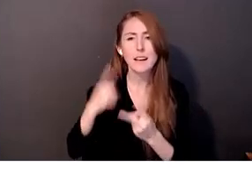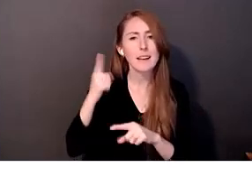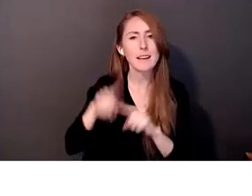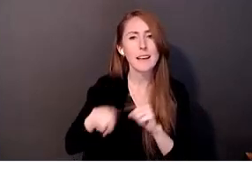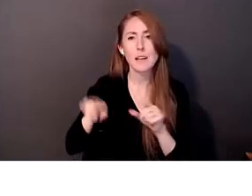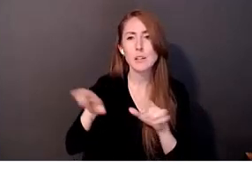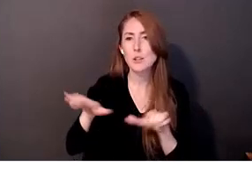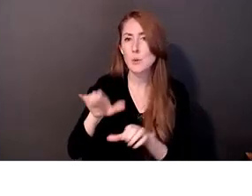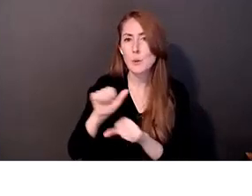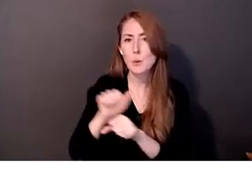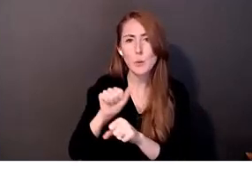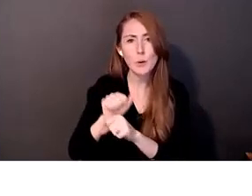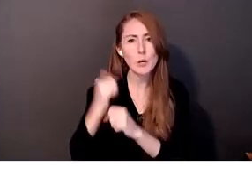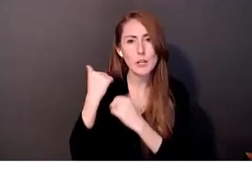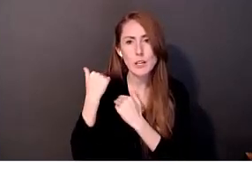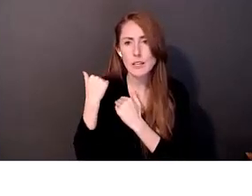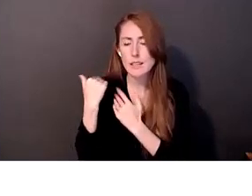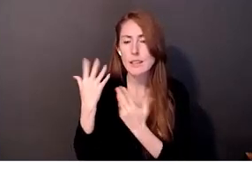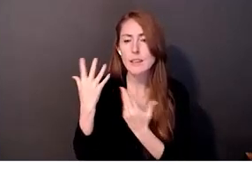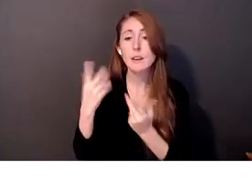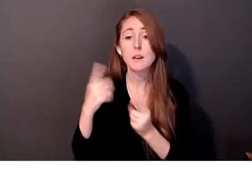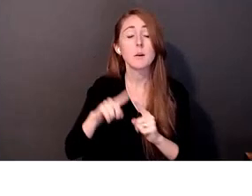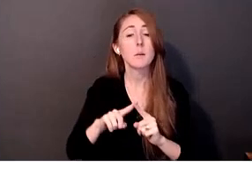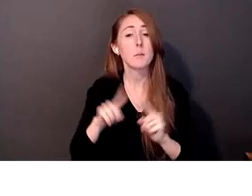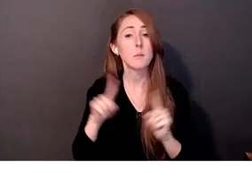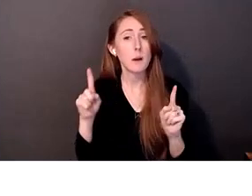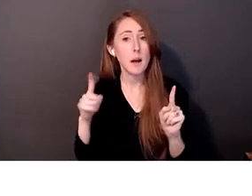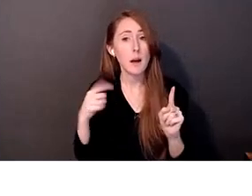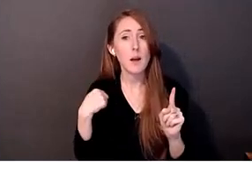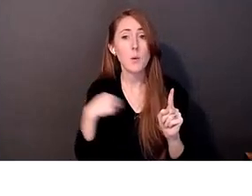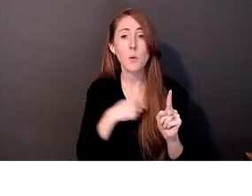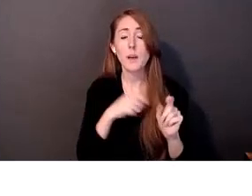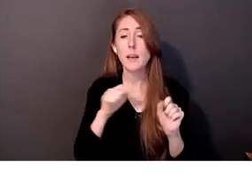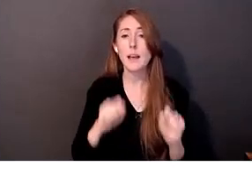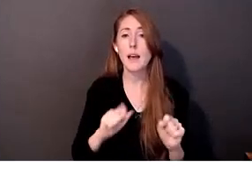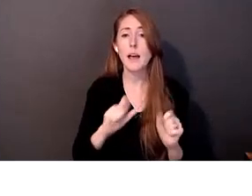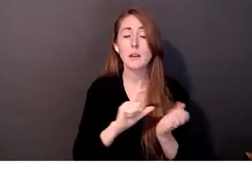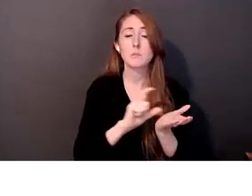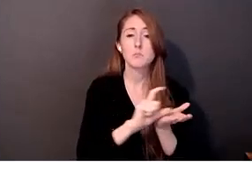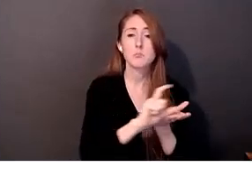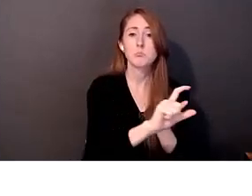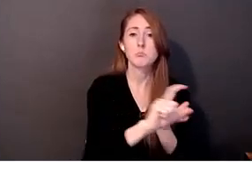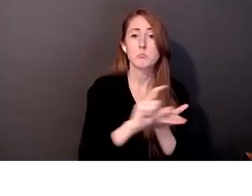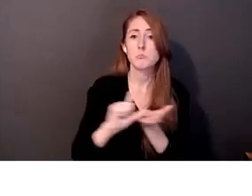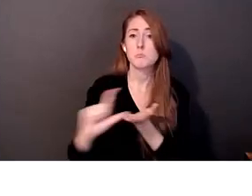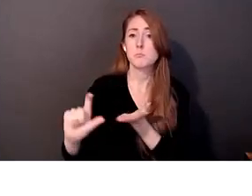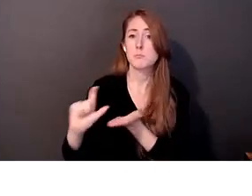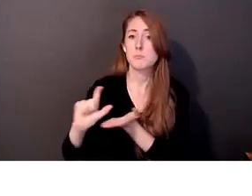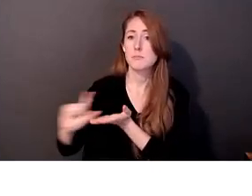but we can diversify. We can try to be involved in another way,